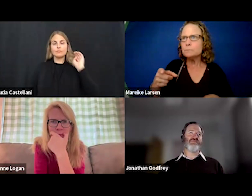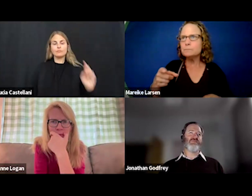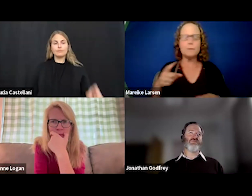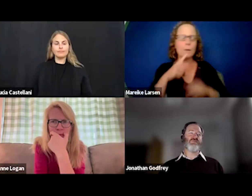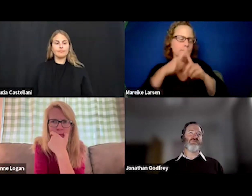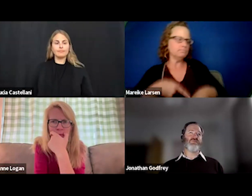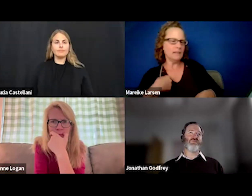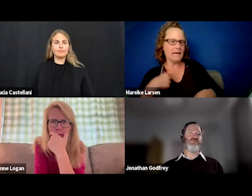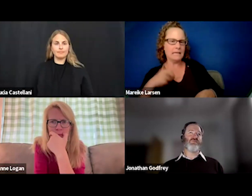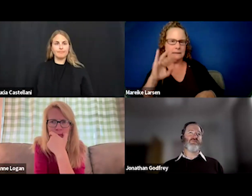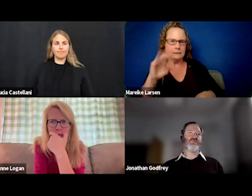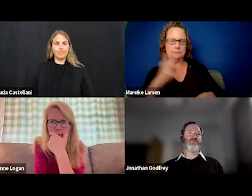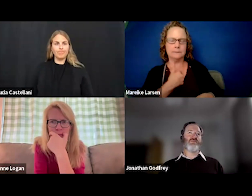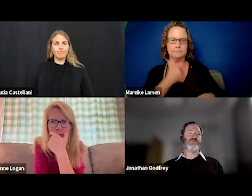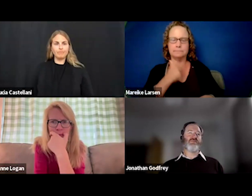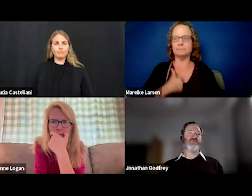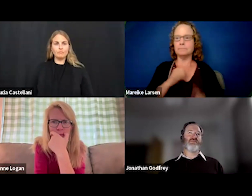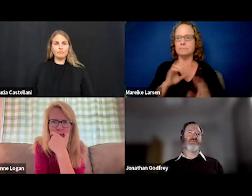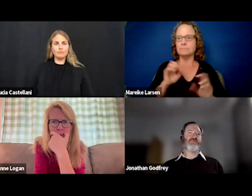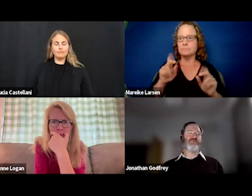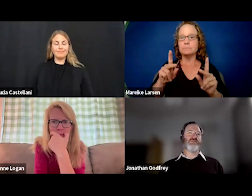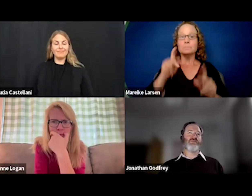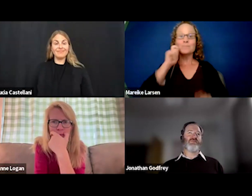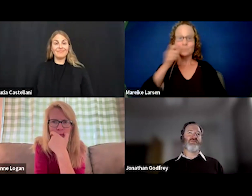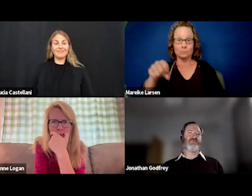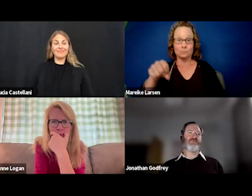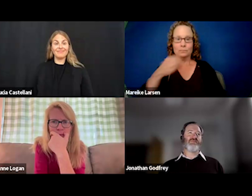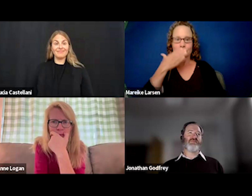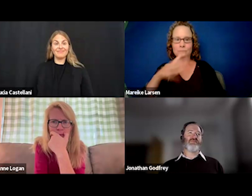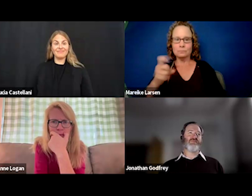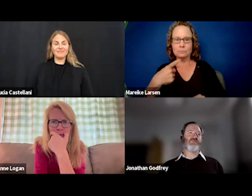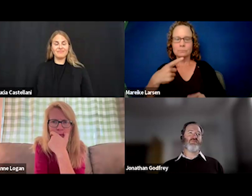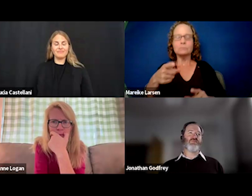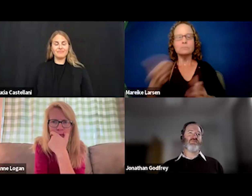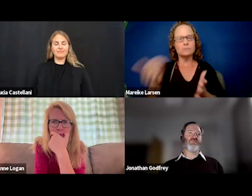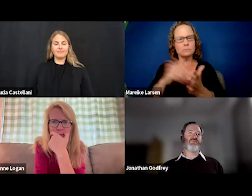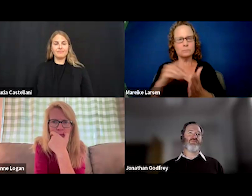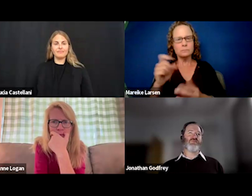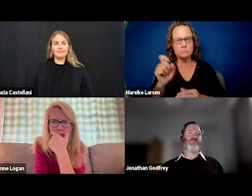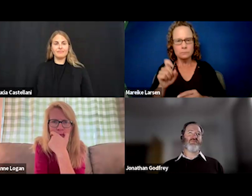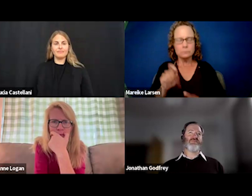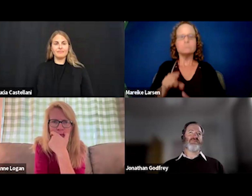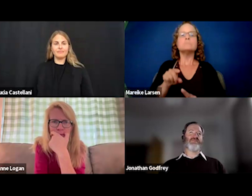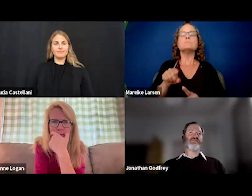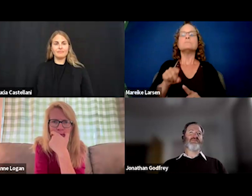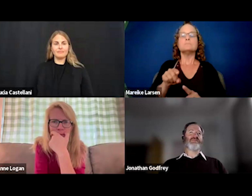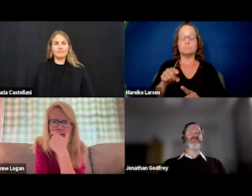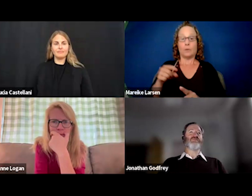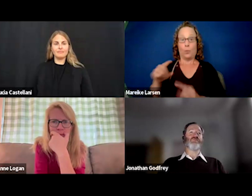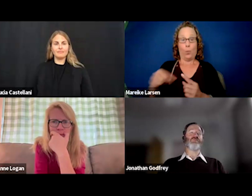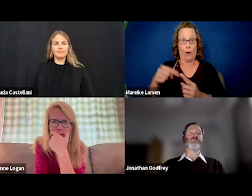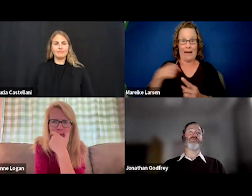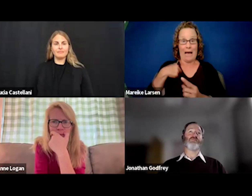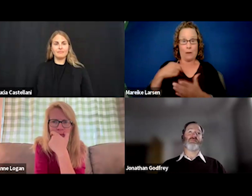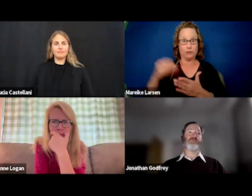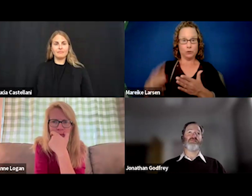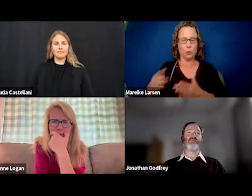Yeah. Cool. So just to repeat the question, as a student, what were some of the interactions or things that